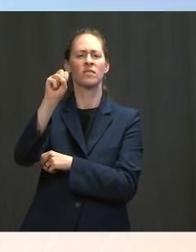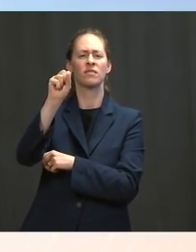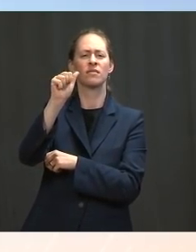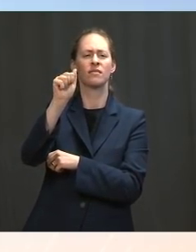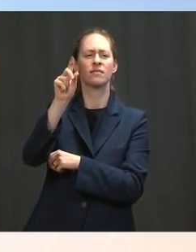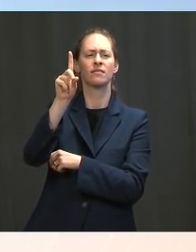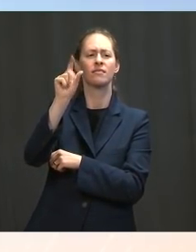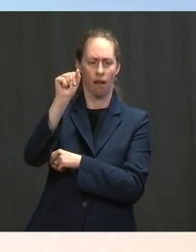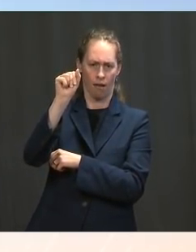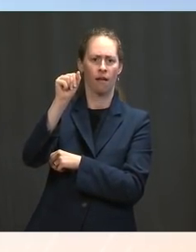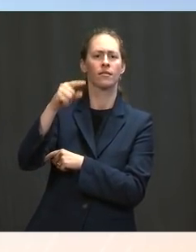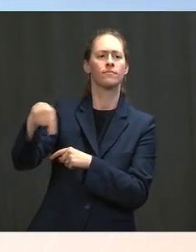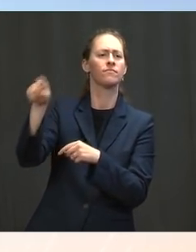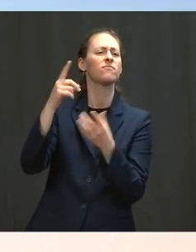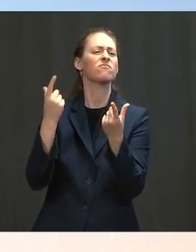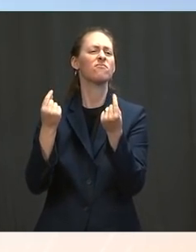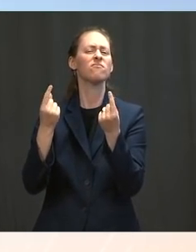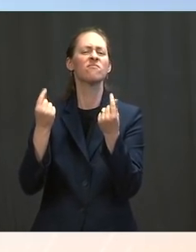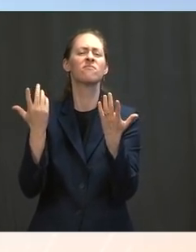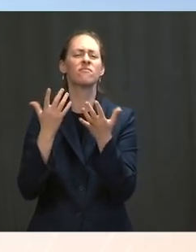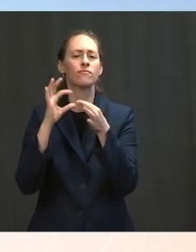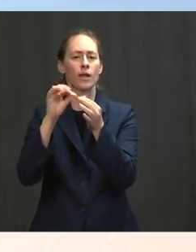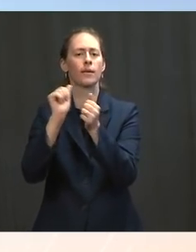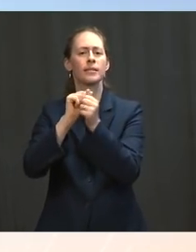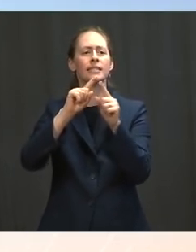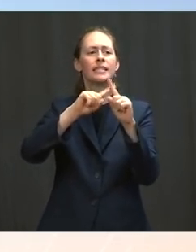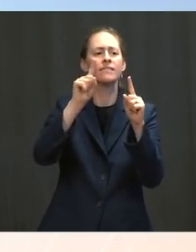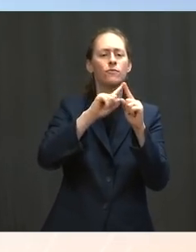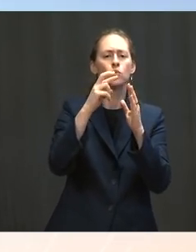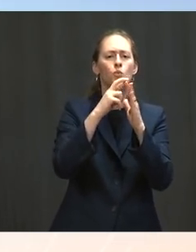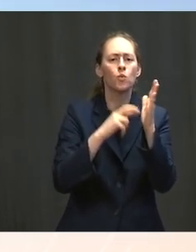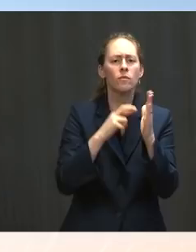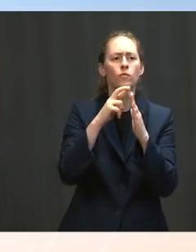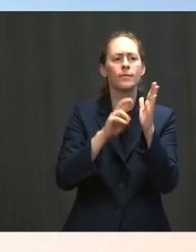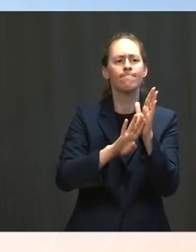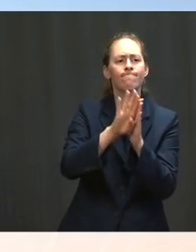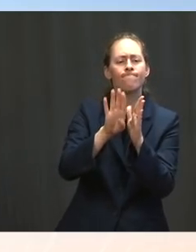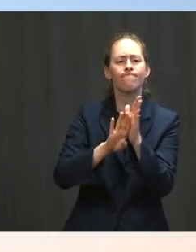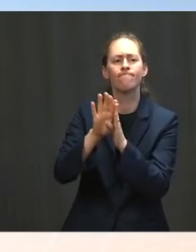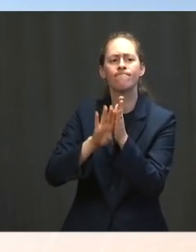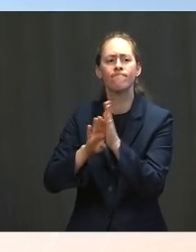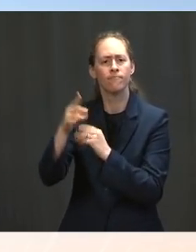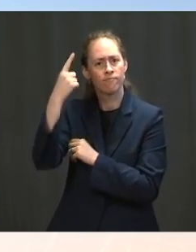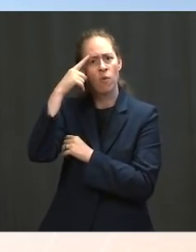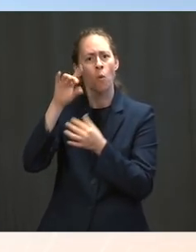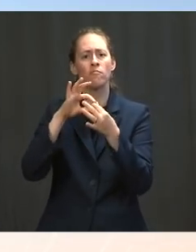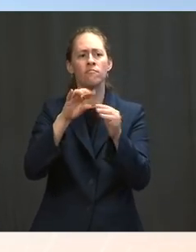making it easier for farmers to bring and win claims, stopping chicken processors from exploiting and underpaying chicken farmers,